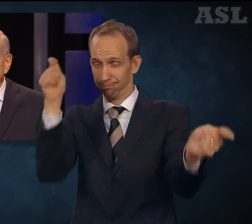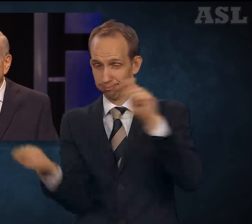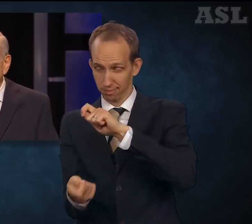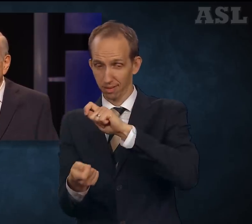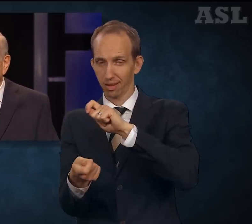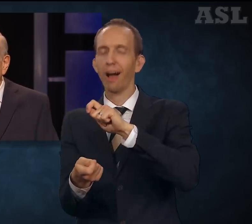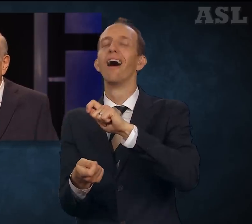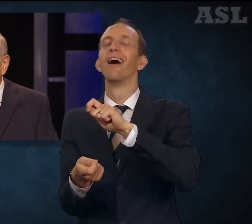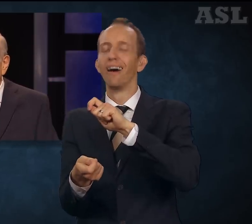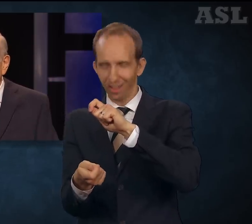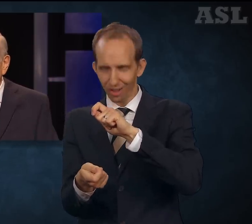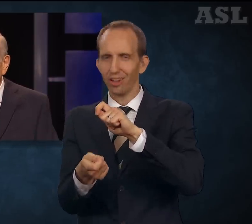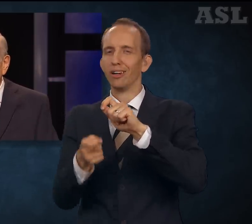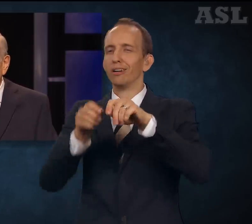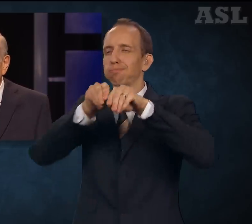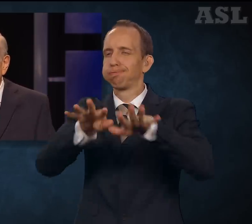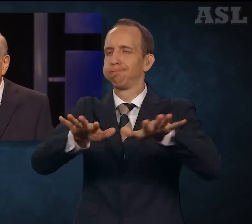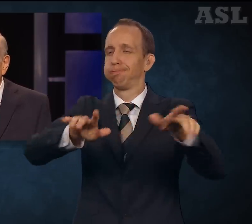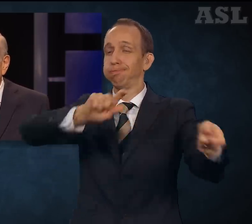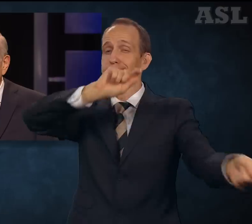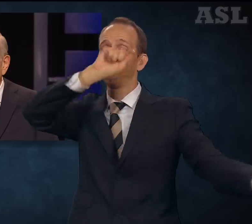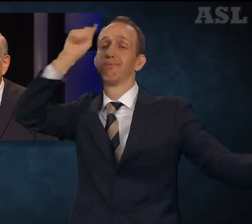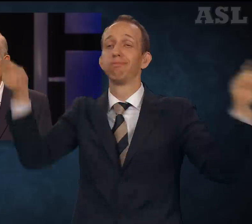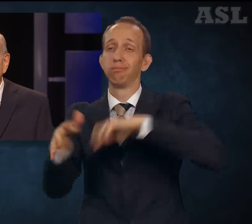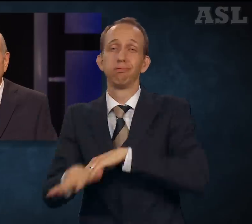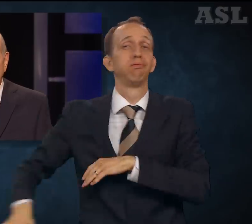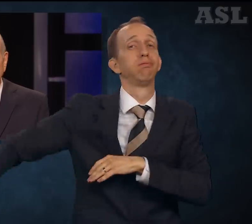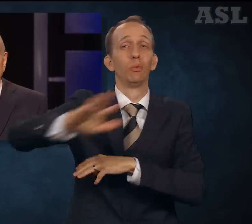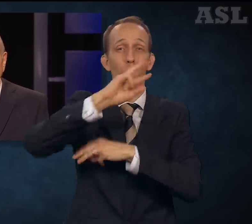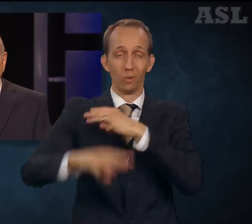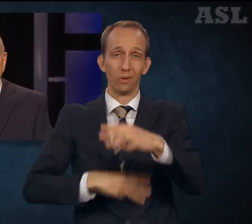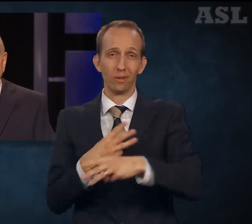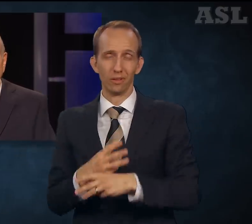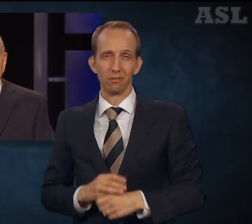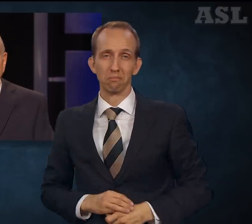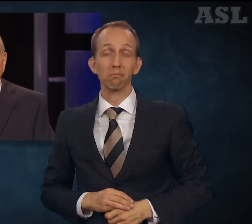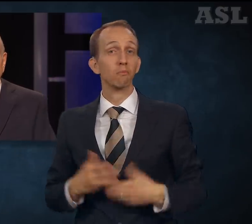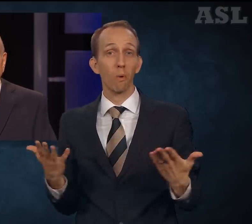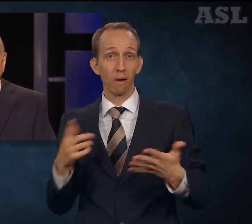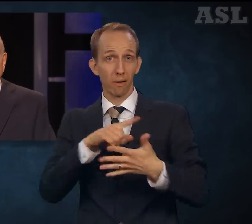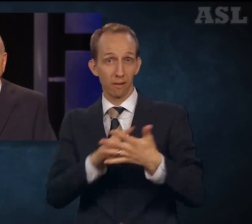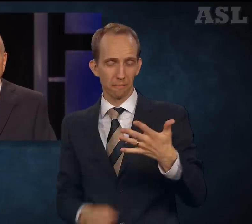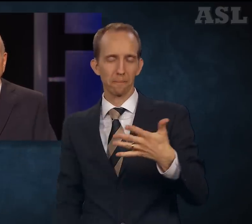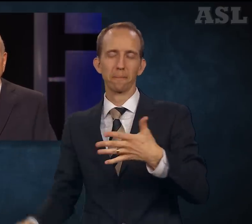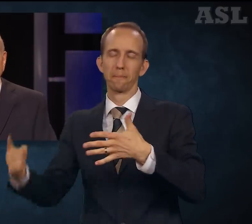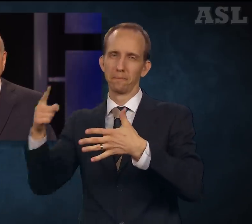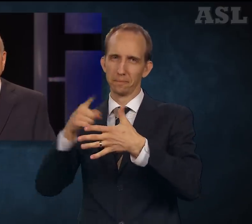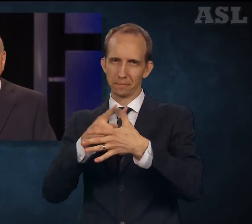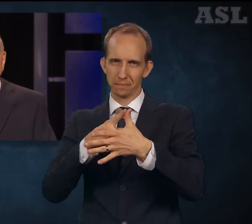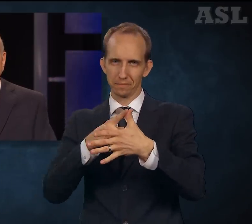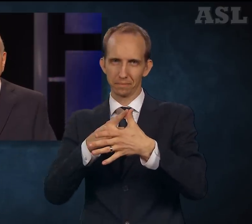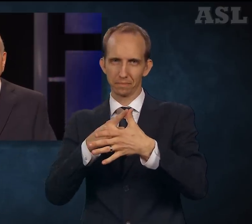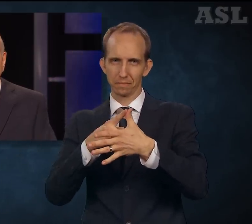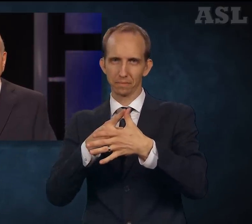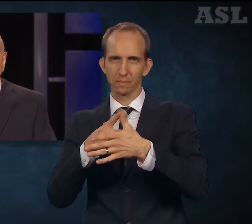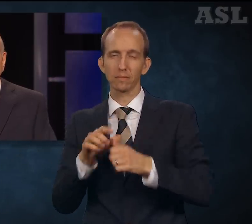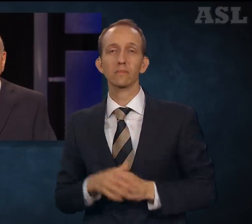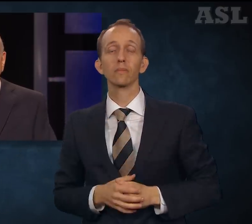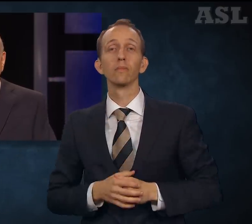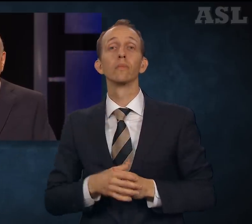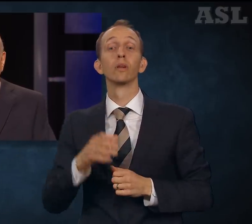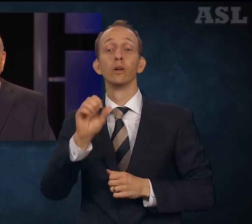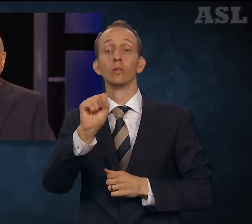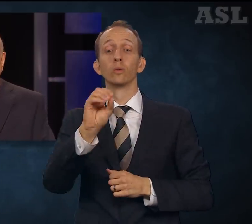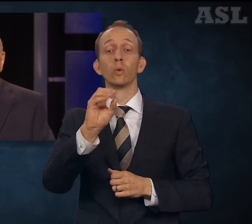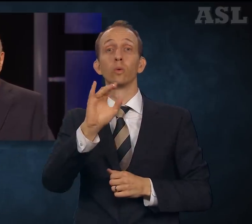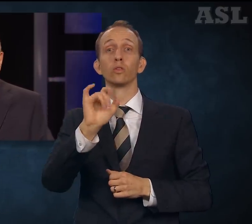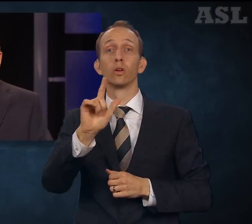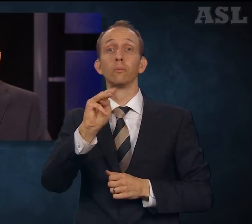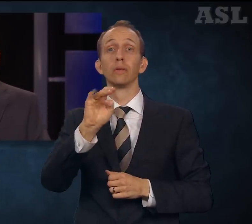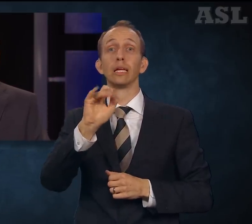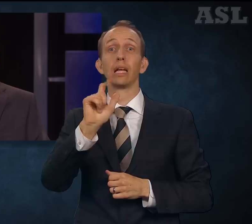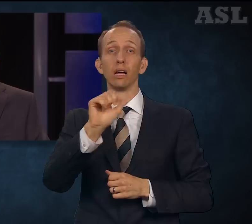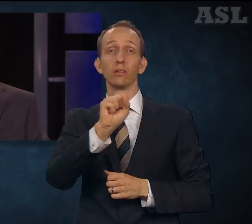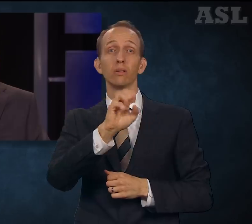THAT WILL CHANGE YOU AND HELP